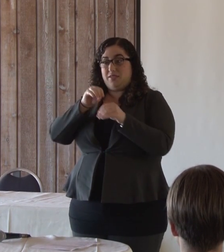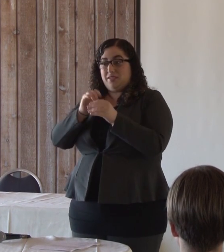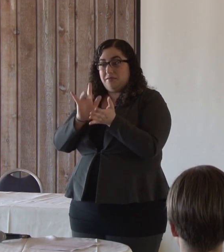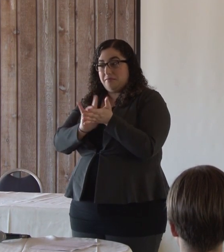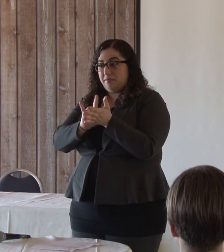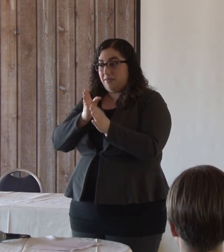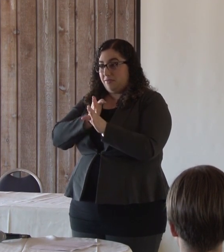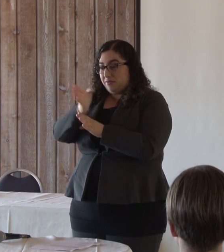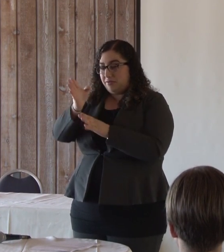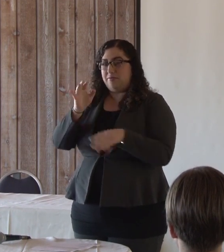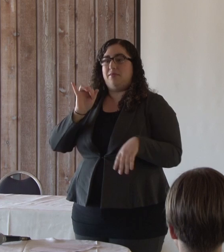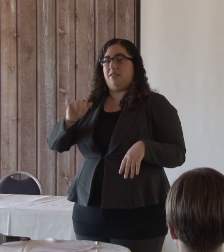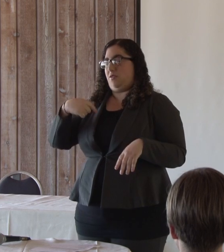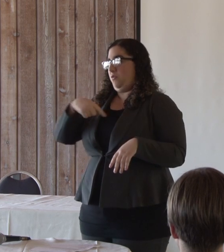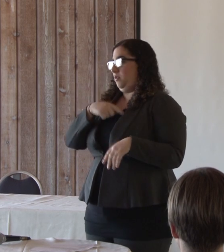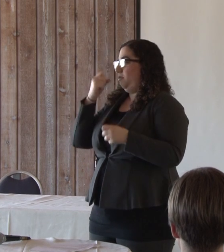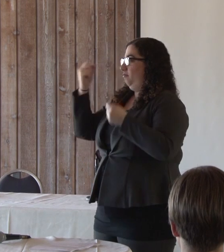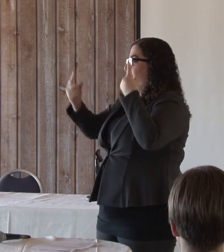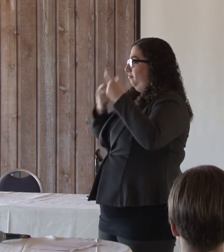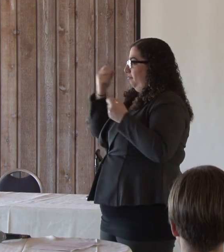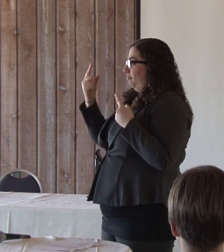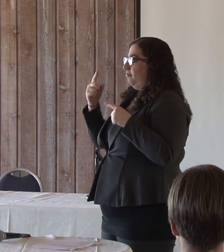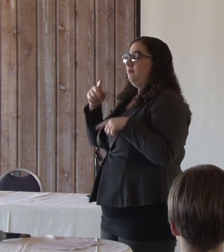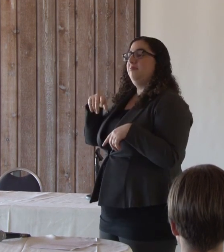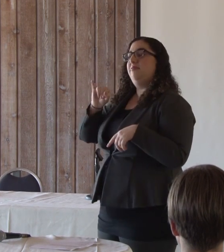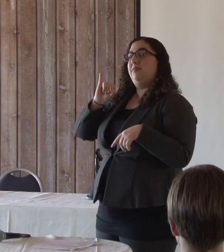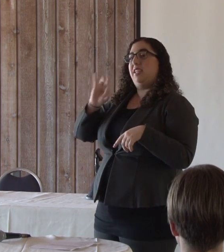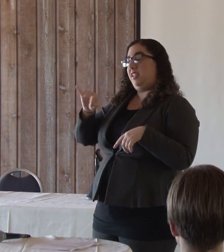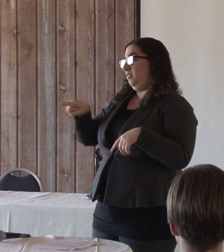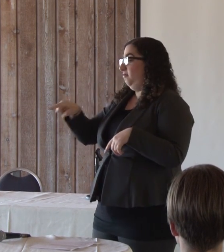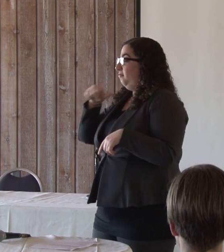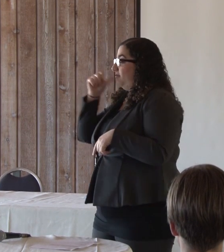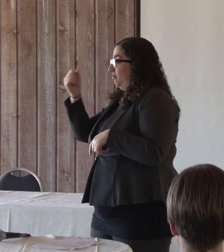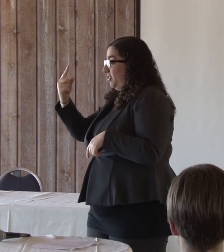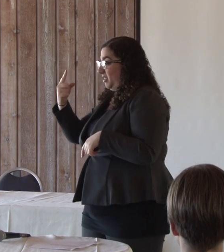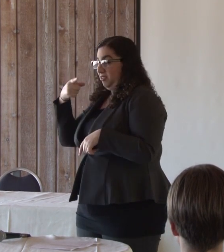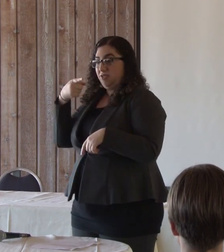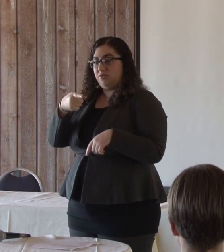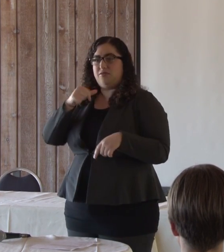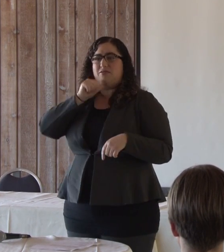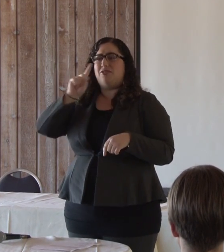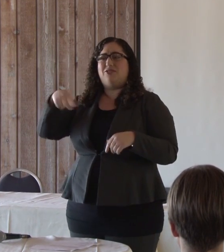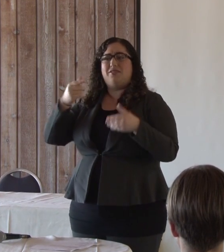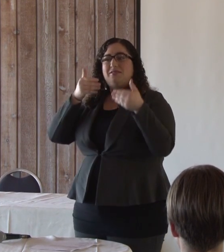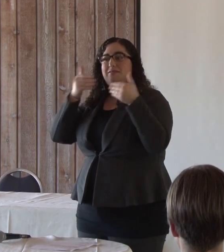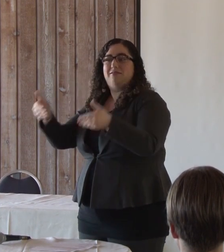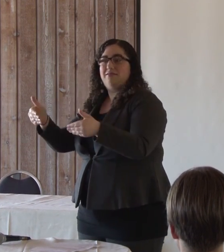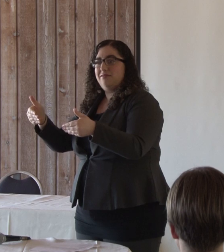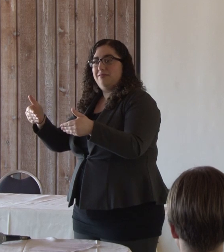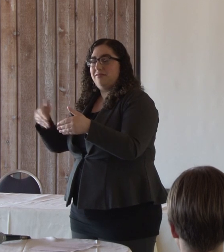And so it's really important That those of you in the medical field understand